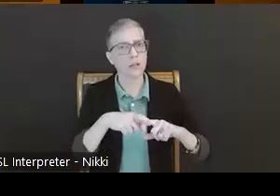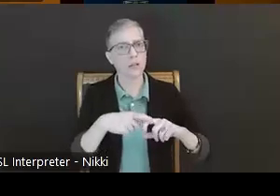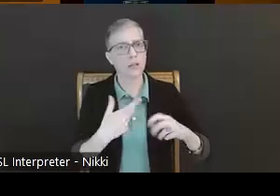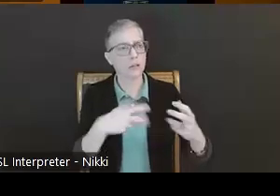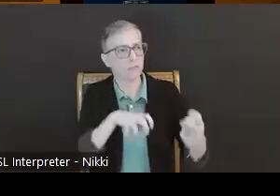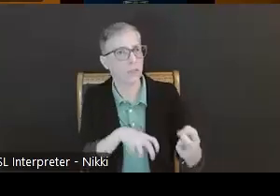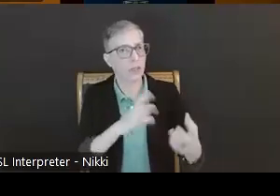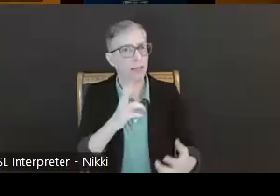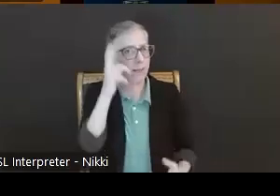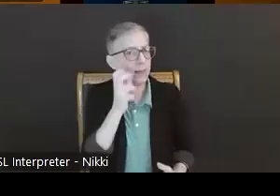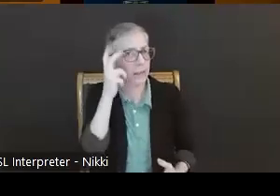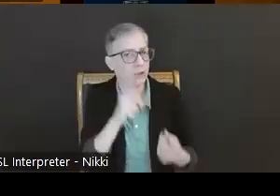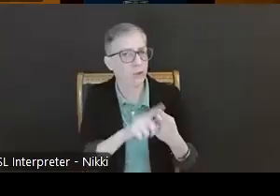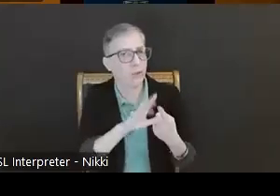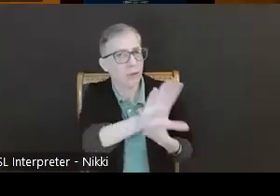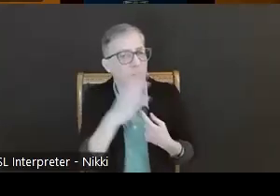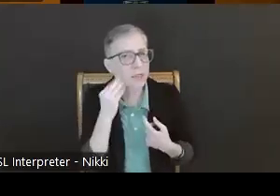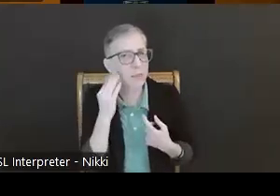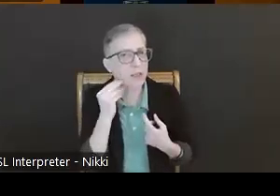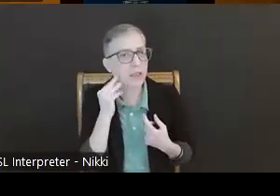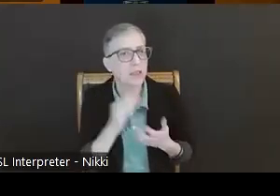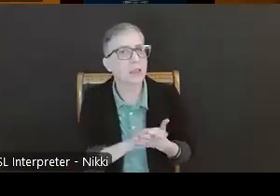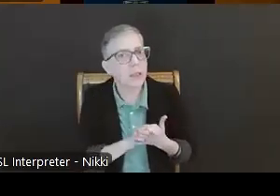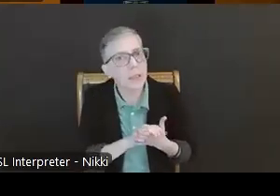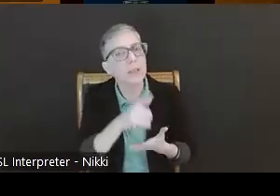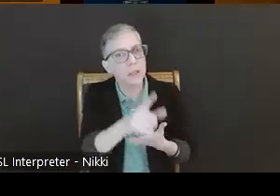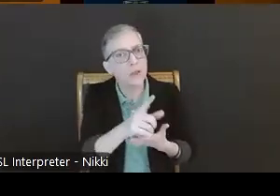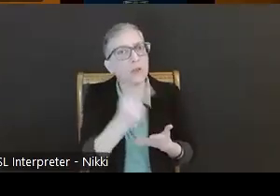suffering starts to come through a little more so those experiences really kind of shaped my